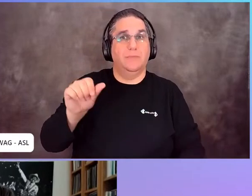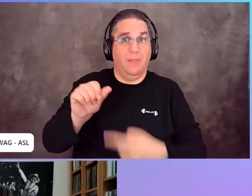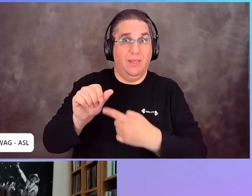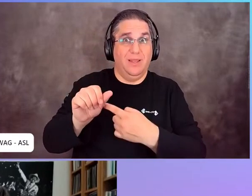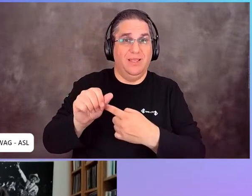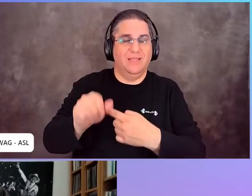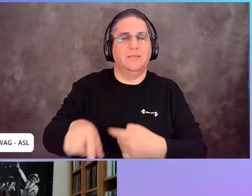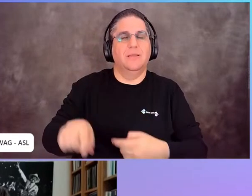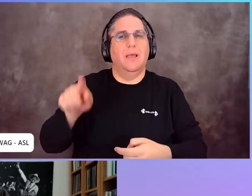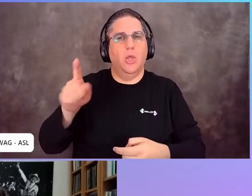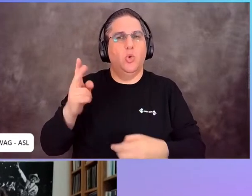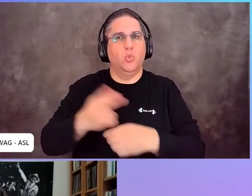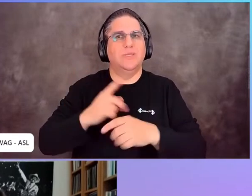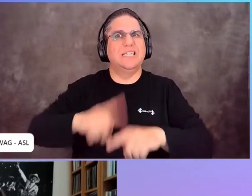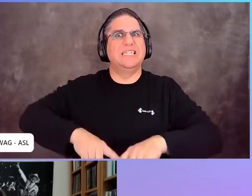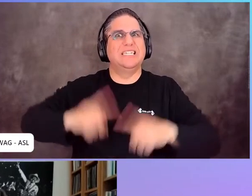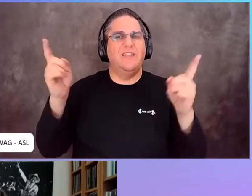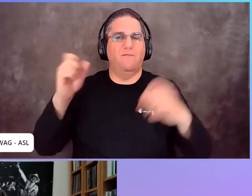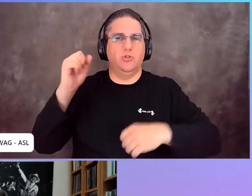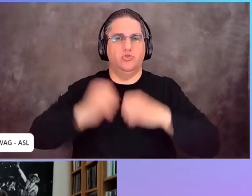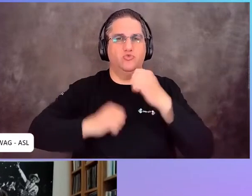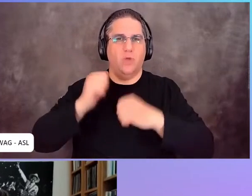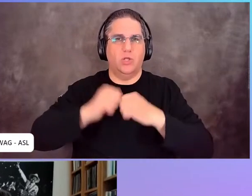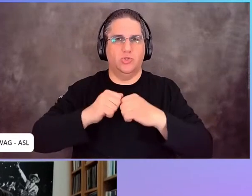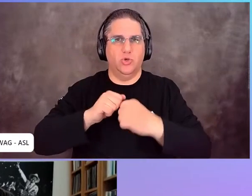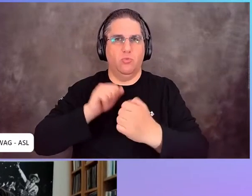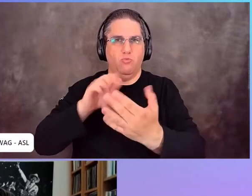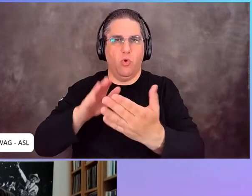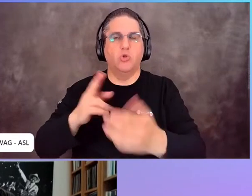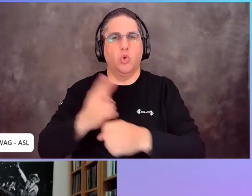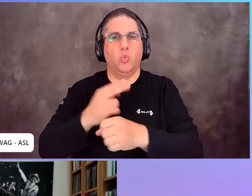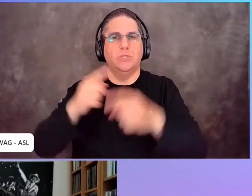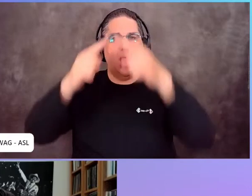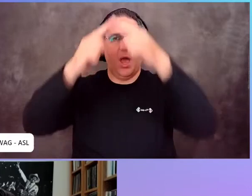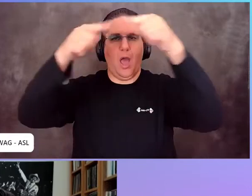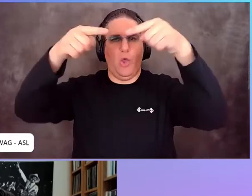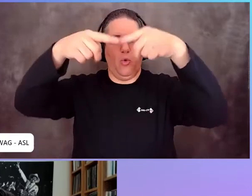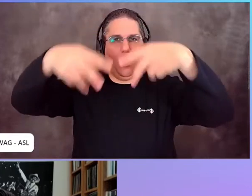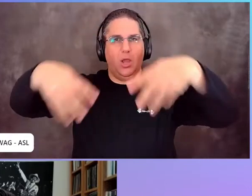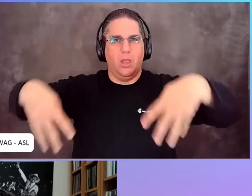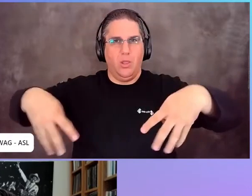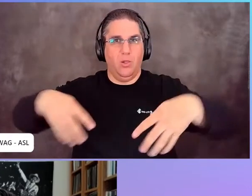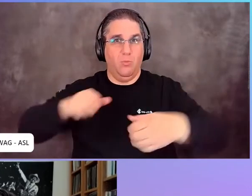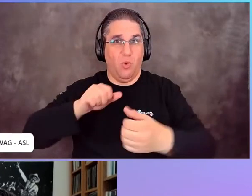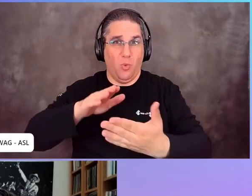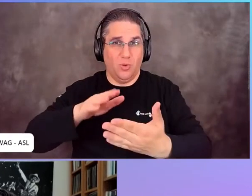registered and monitored. A colleague of mine who monitors the level of employment with